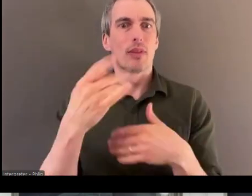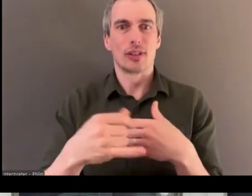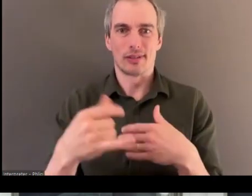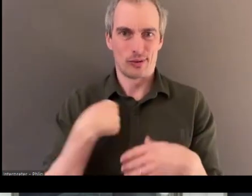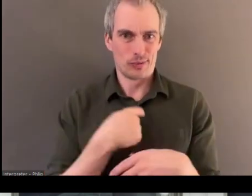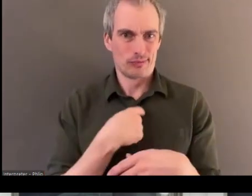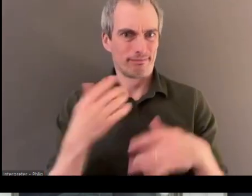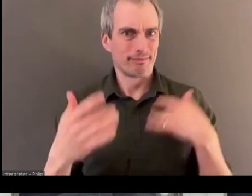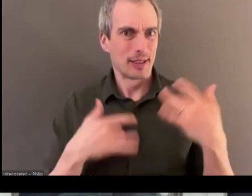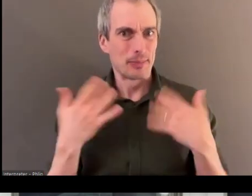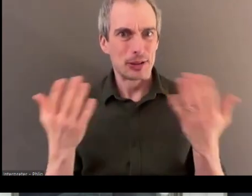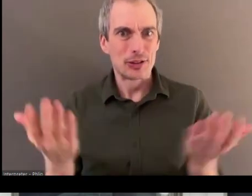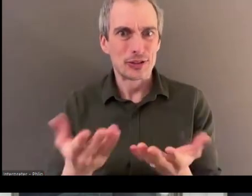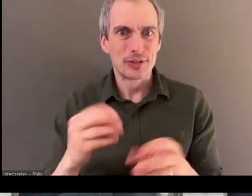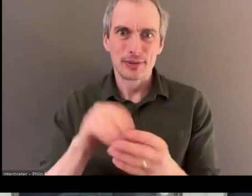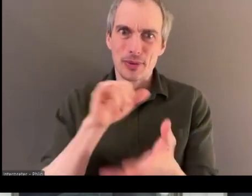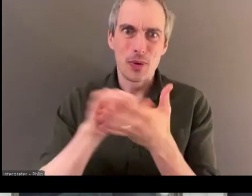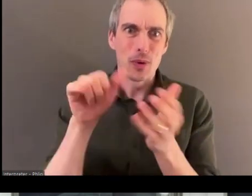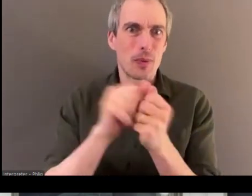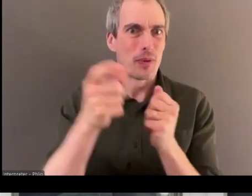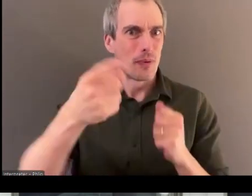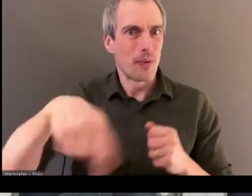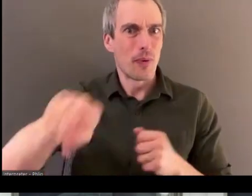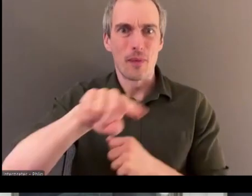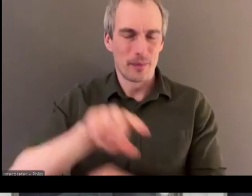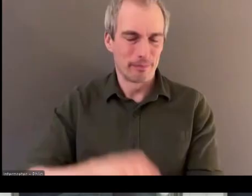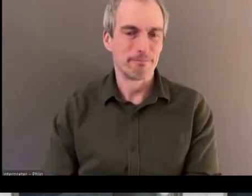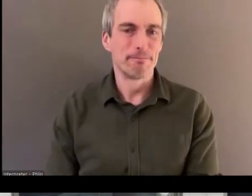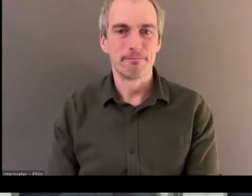So just a quick recap of what we're going to cover.